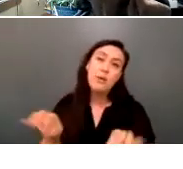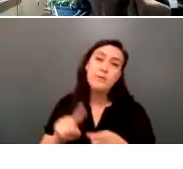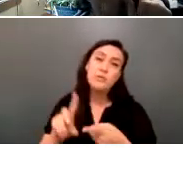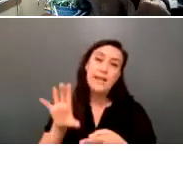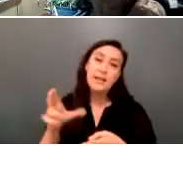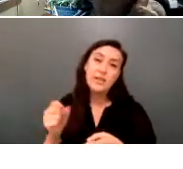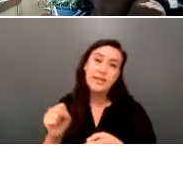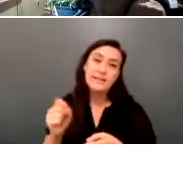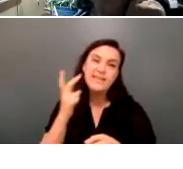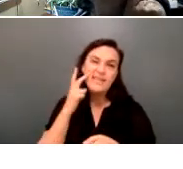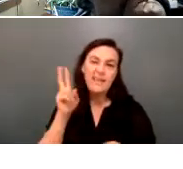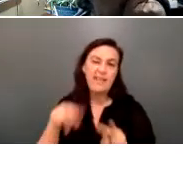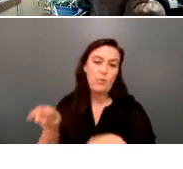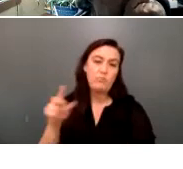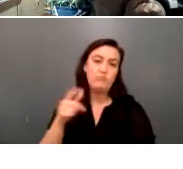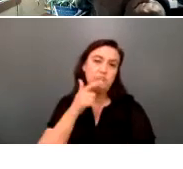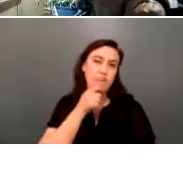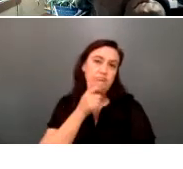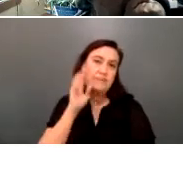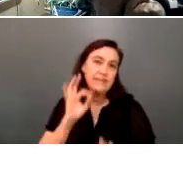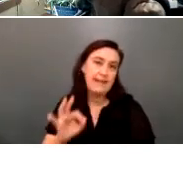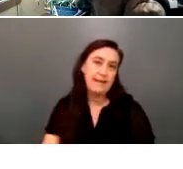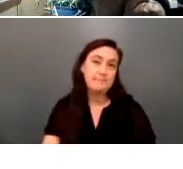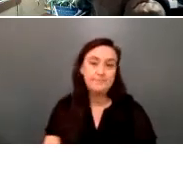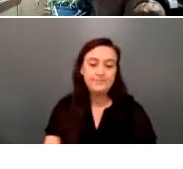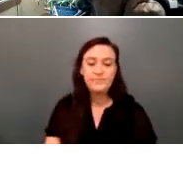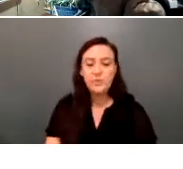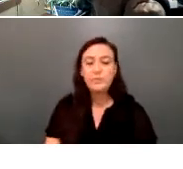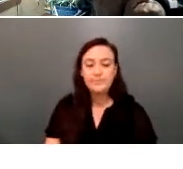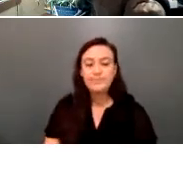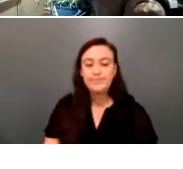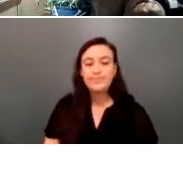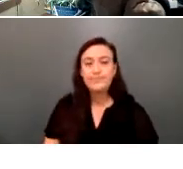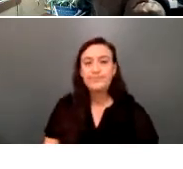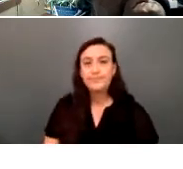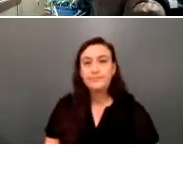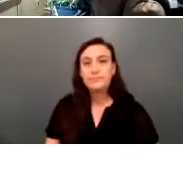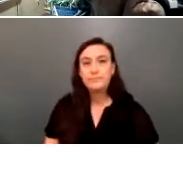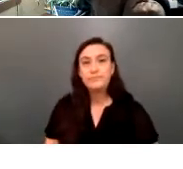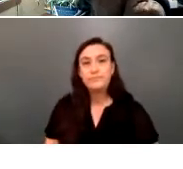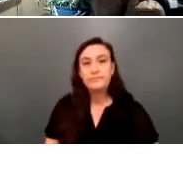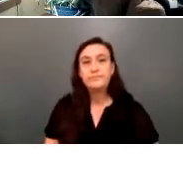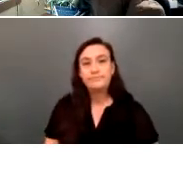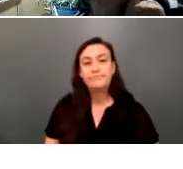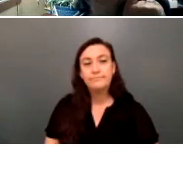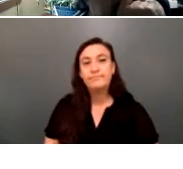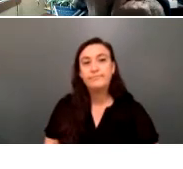to see if it meets the requirements. So a great question.